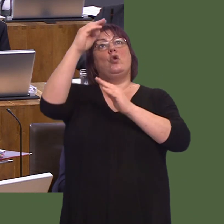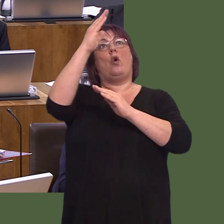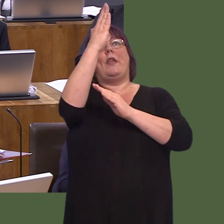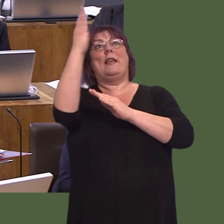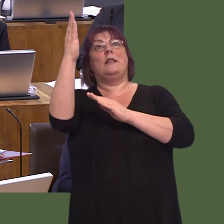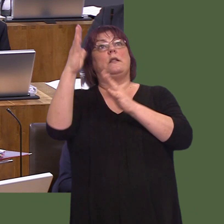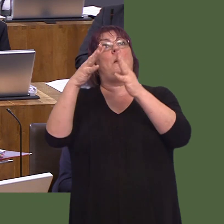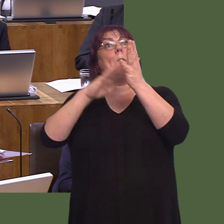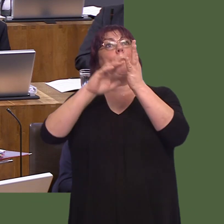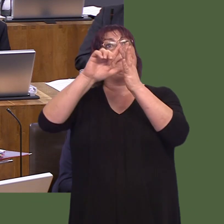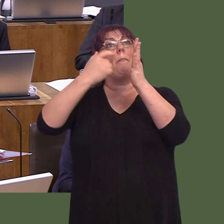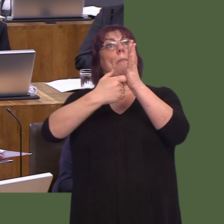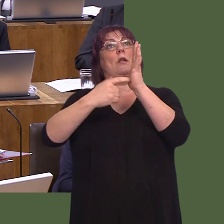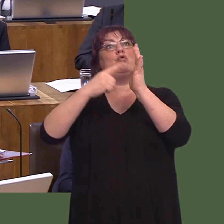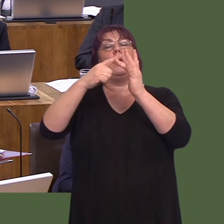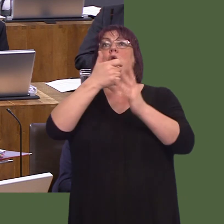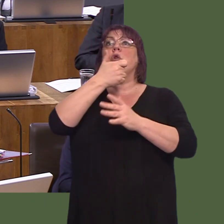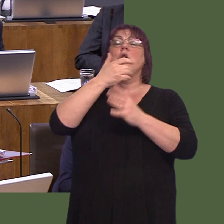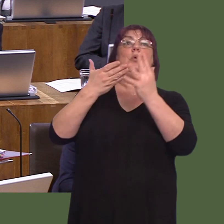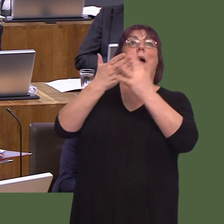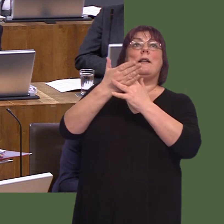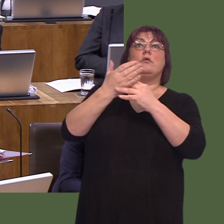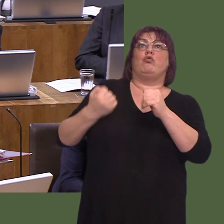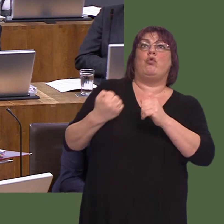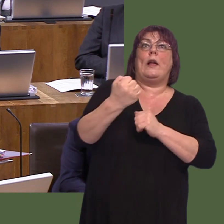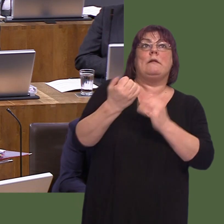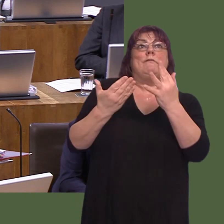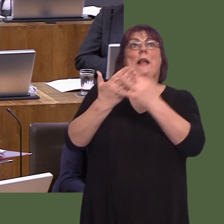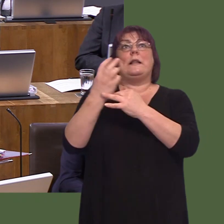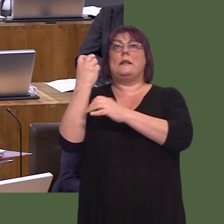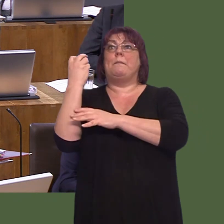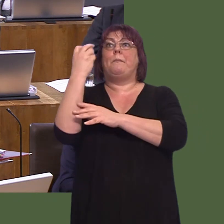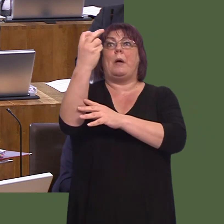metro, using trains, using buses, to ensure that the situation that he's describedówhich